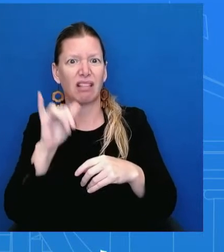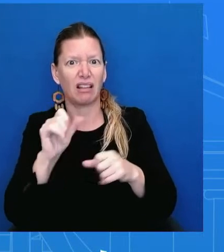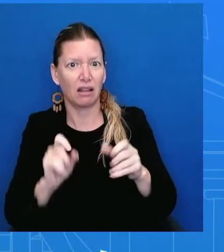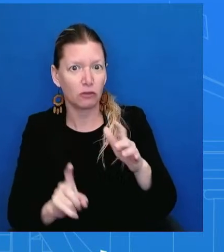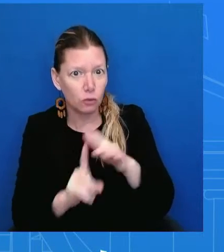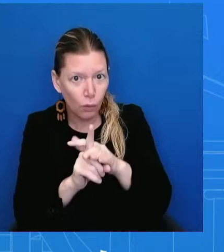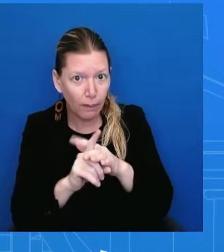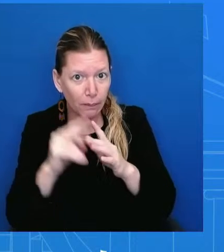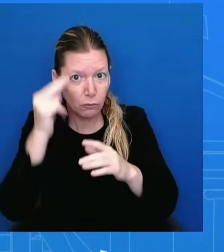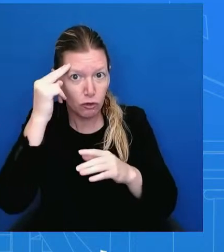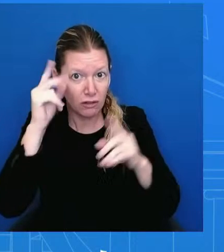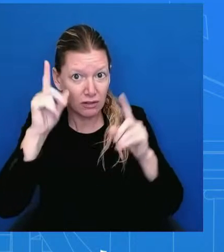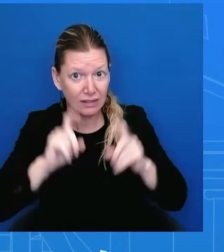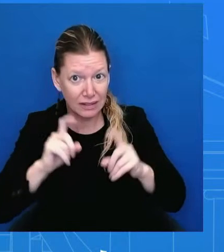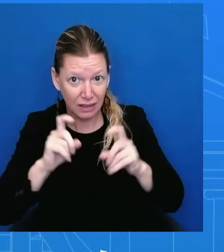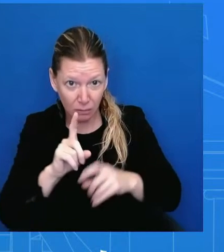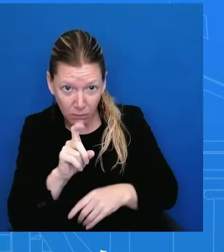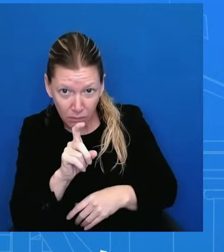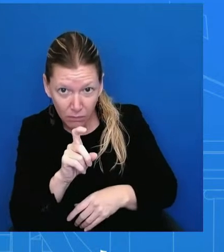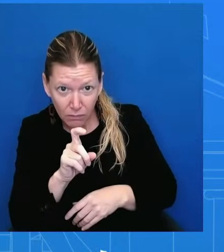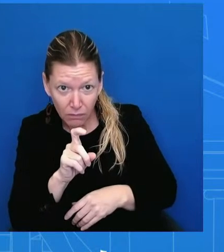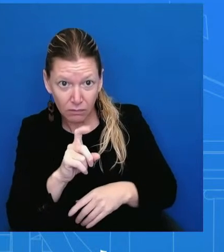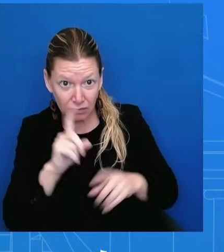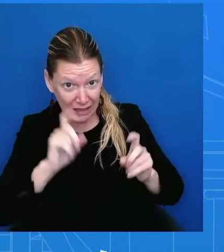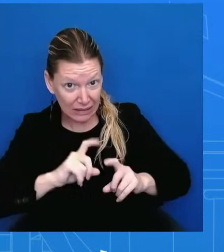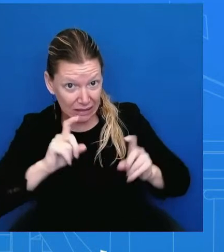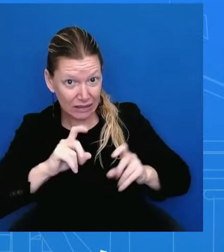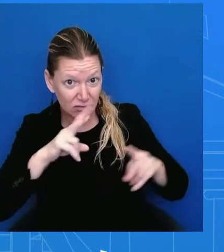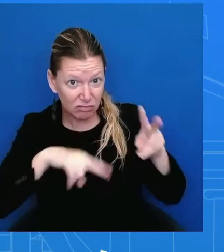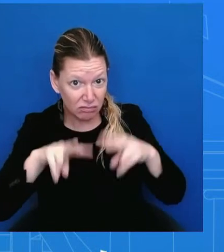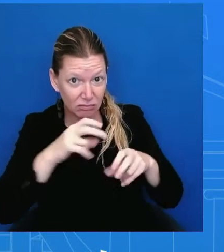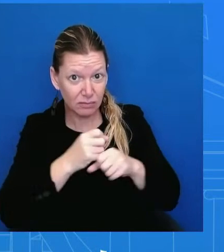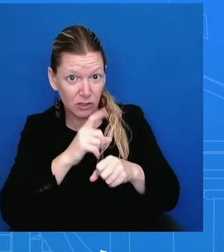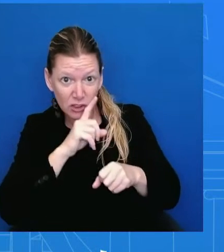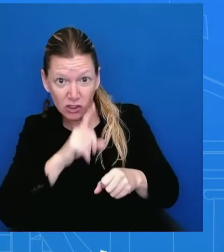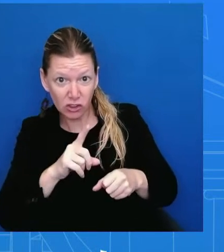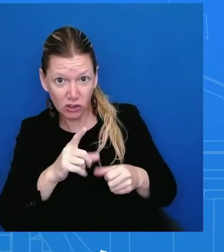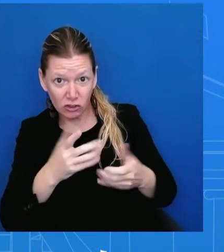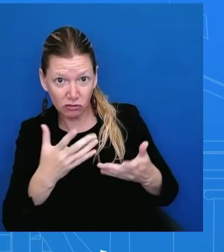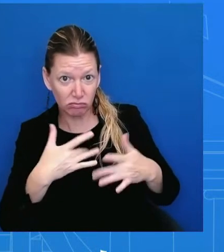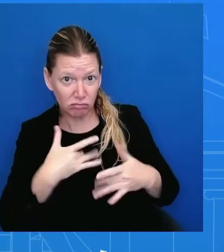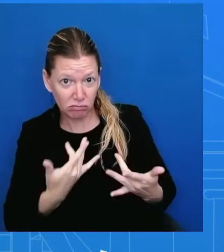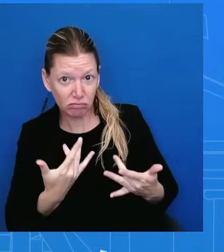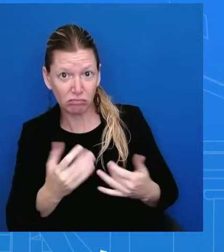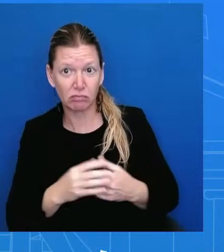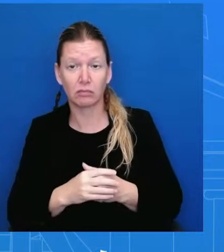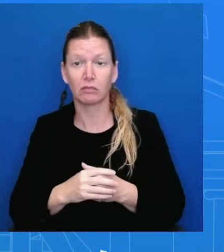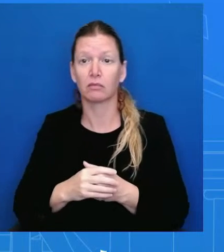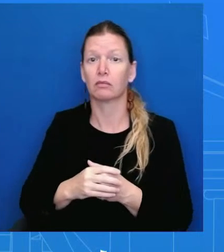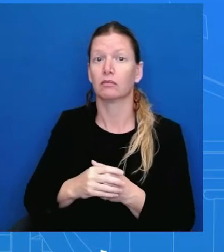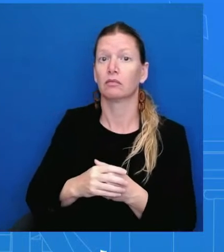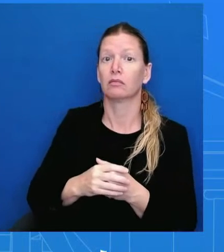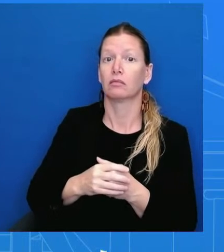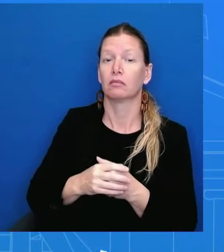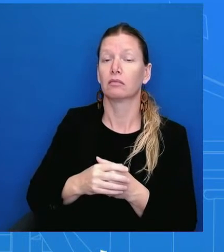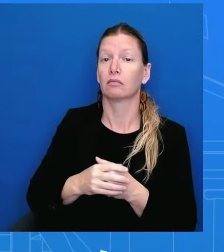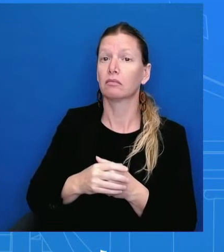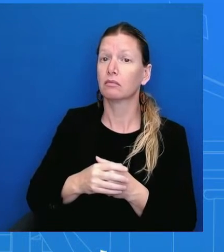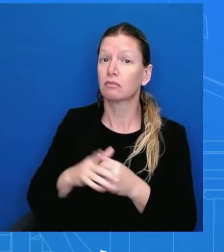Ms. Jean-Pierre: What I can tell you is that the -- the exams have been detailed, they have been extensive, and that's what I can share with you.